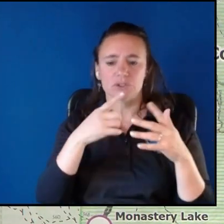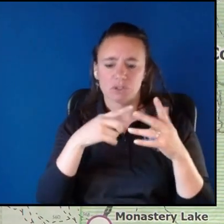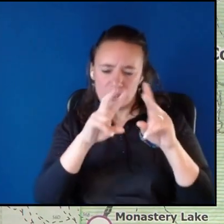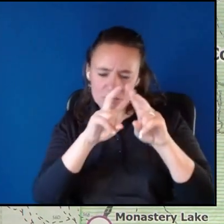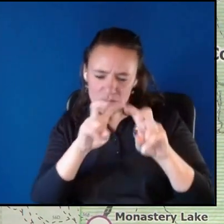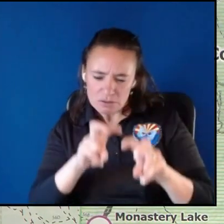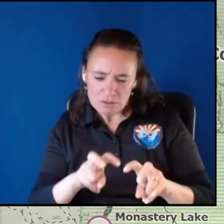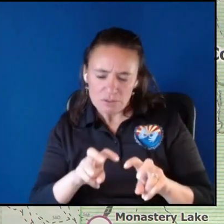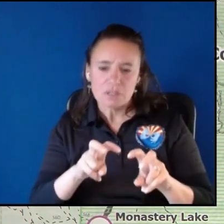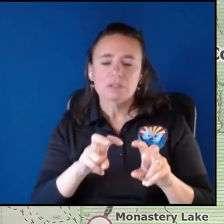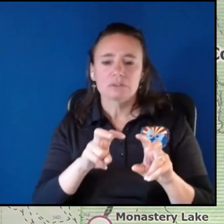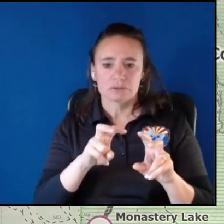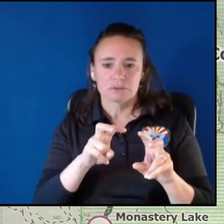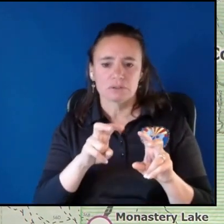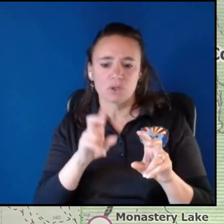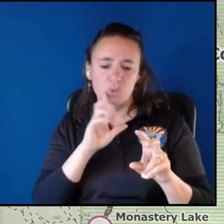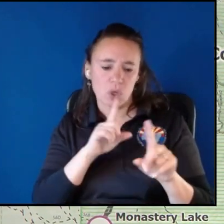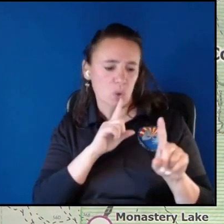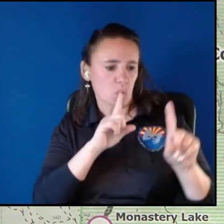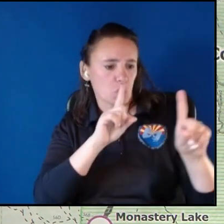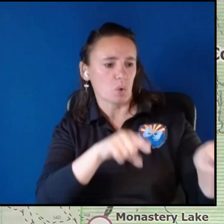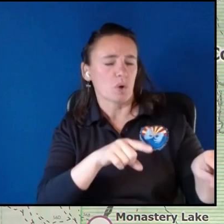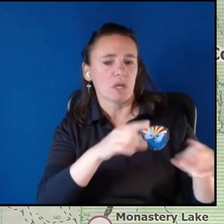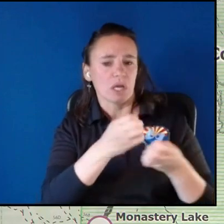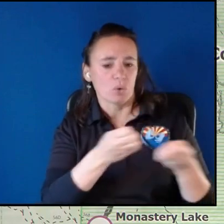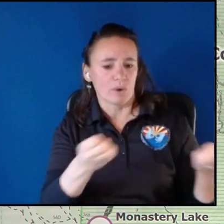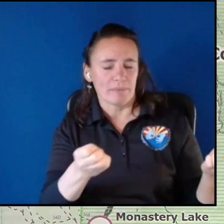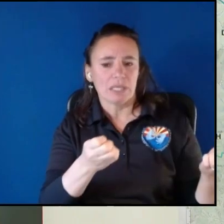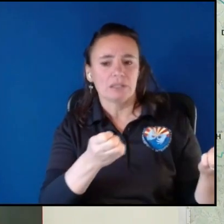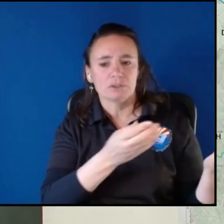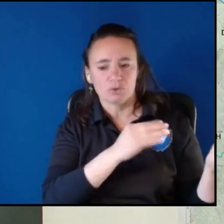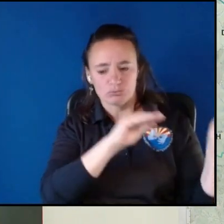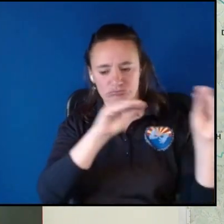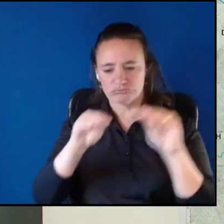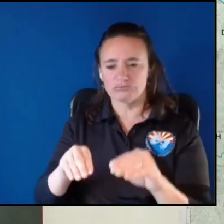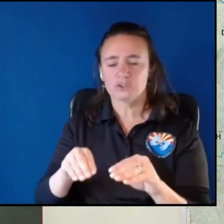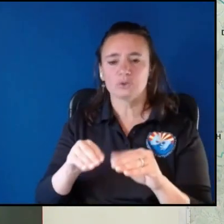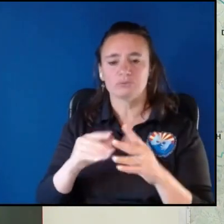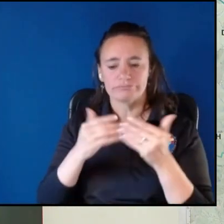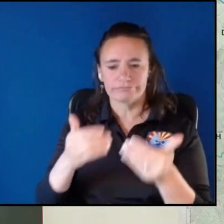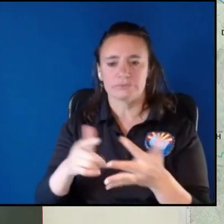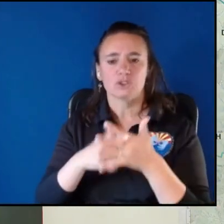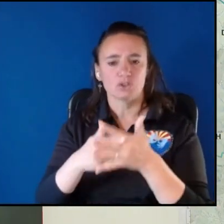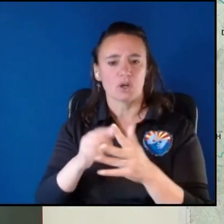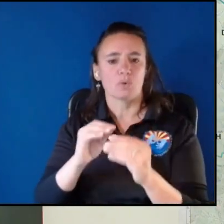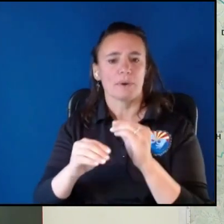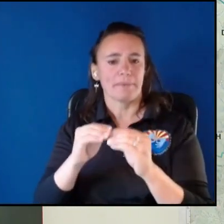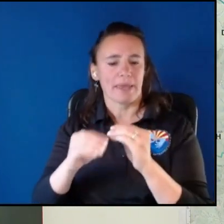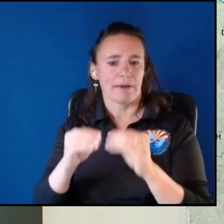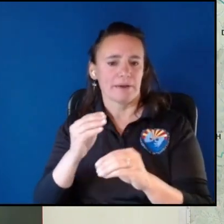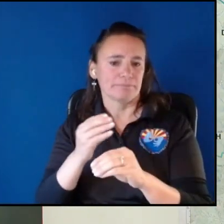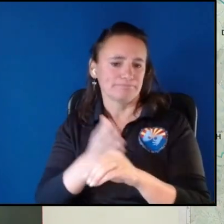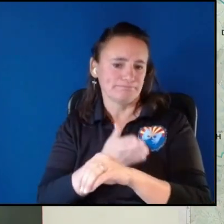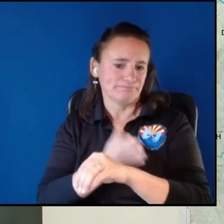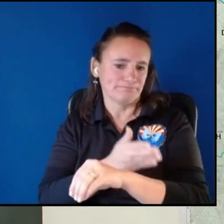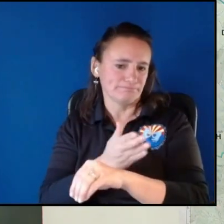be ordering the equipment to start making that leap into the repair in those areas as well. Coming out of the creek here,